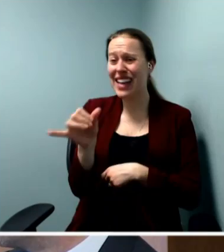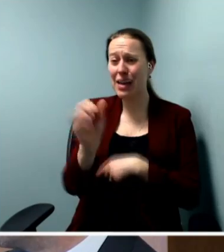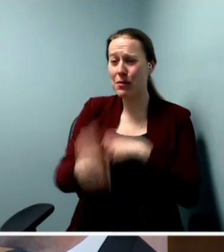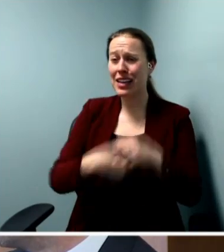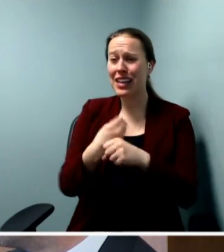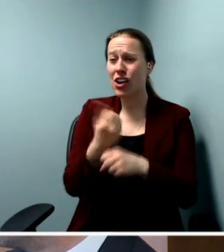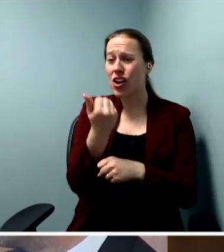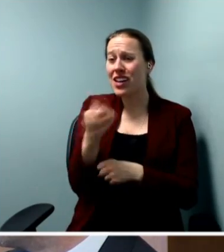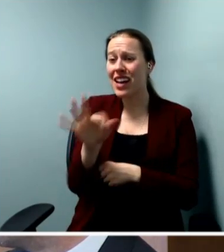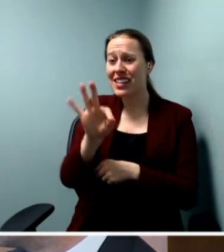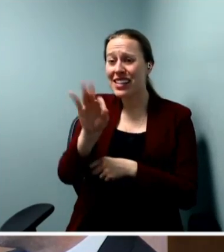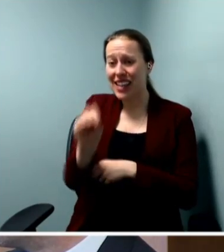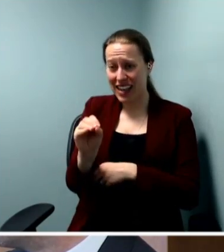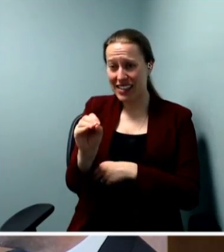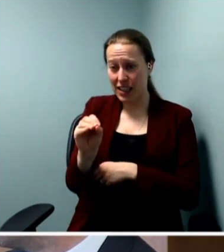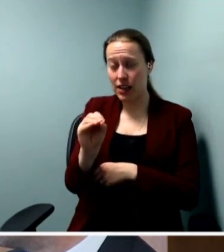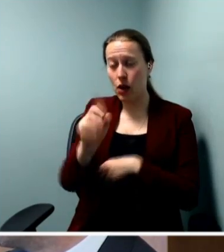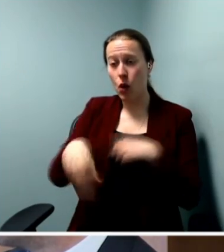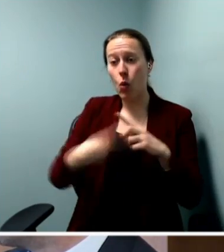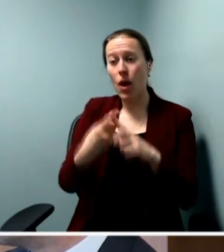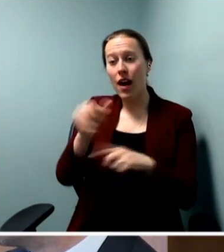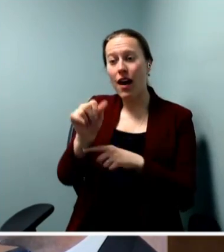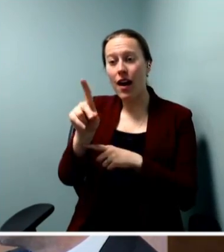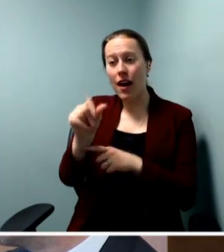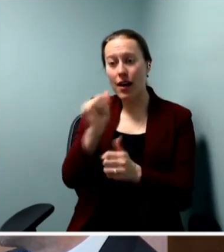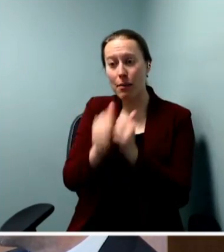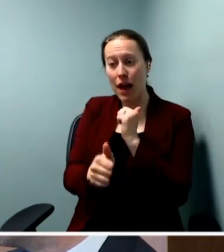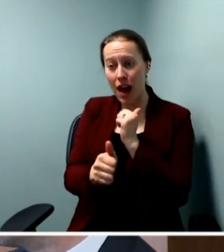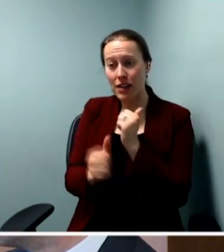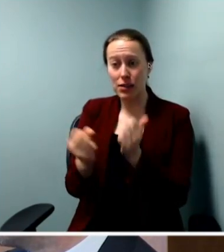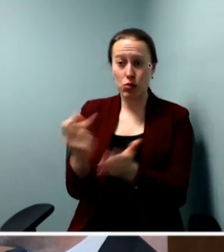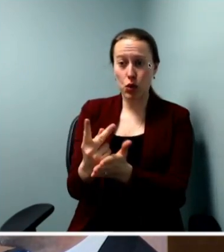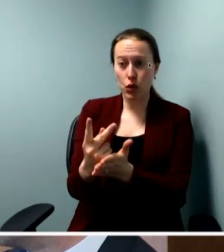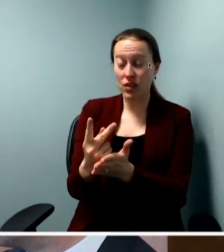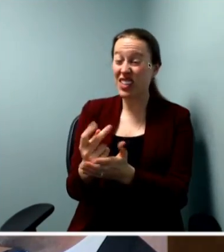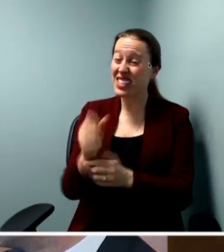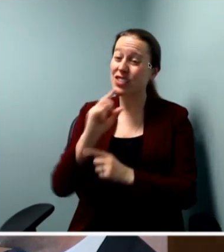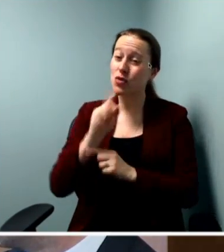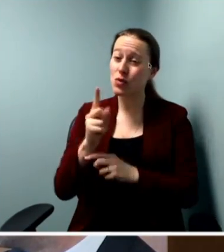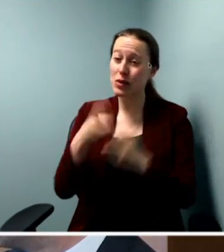It's a real issue, and I hope that one of the things that we kind of deal with